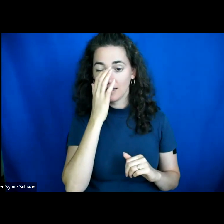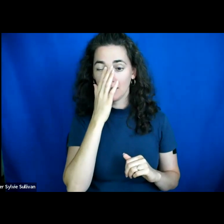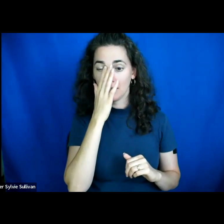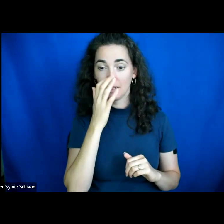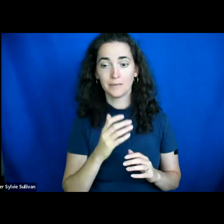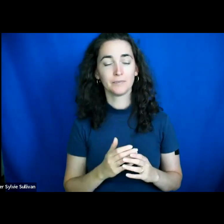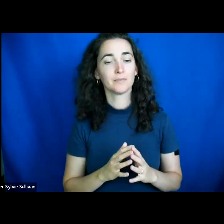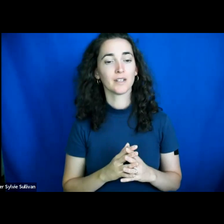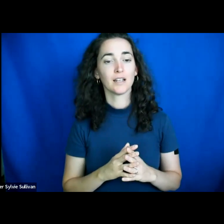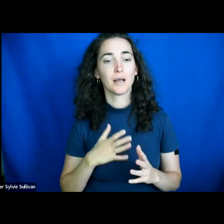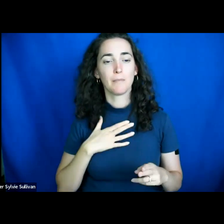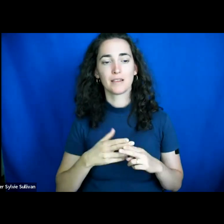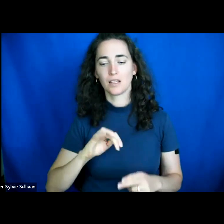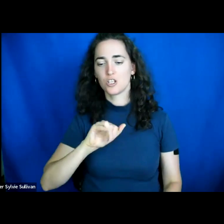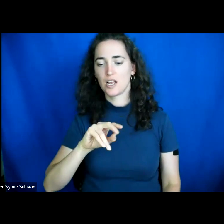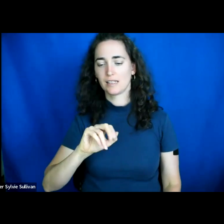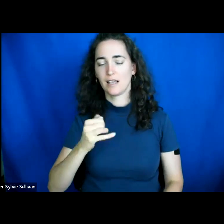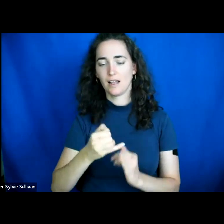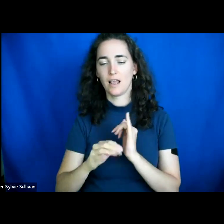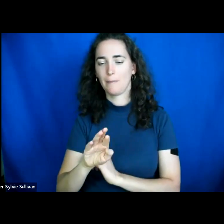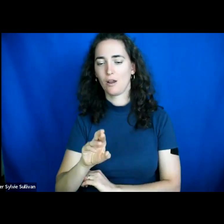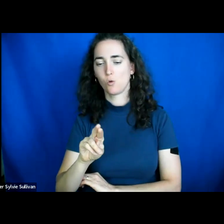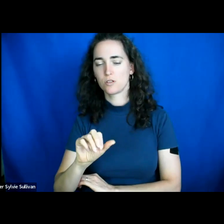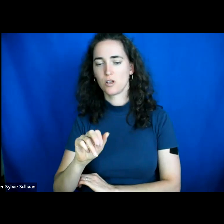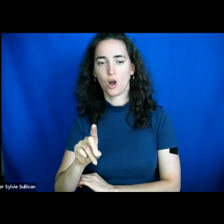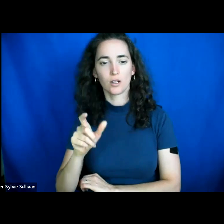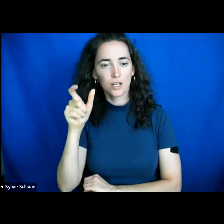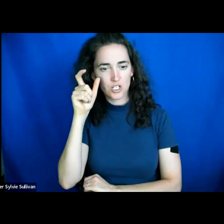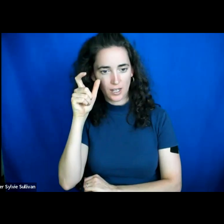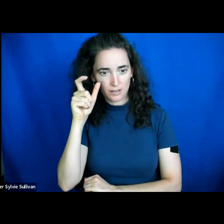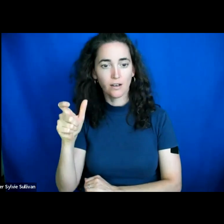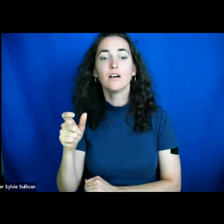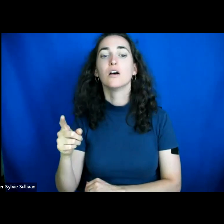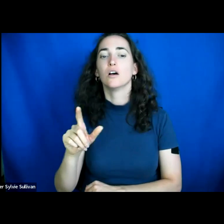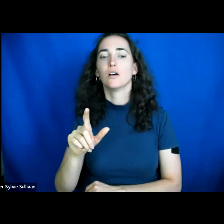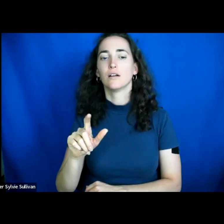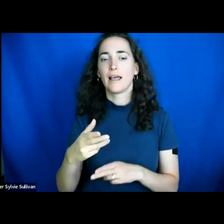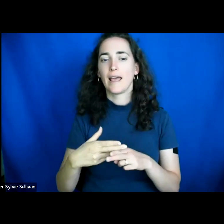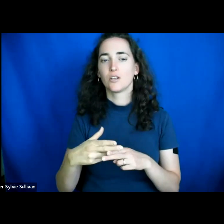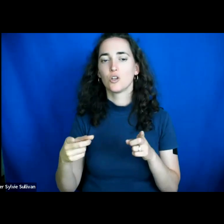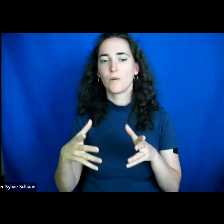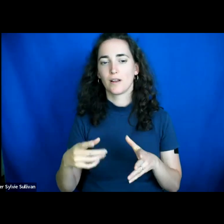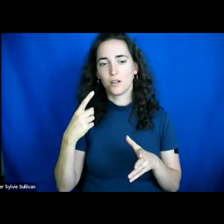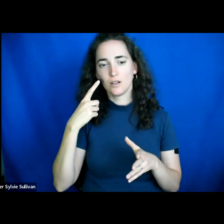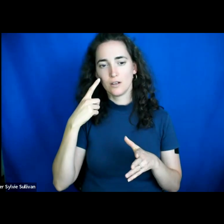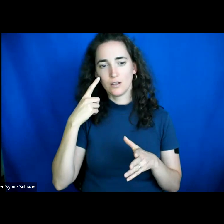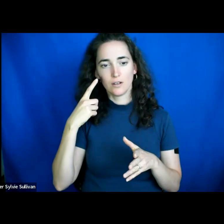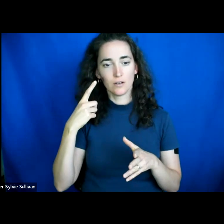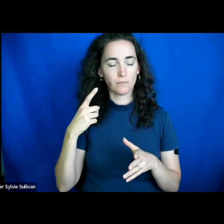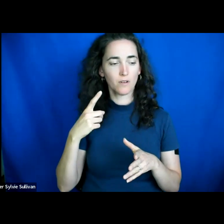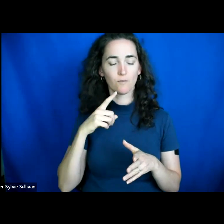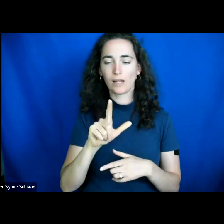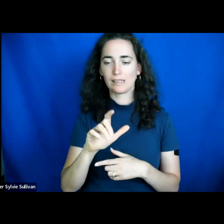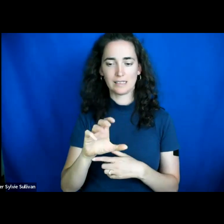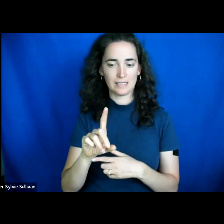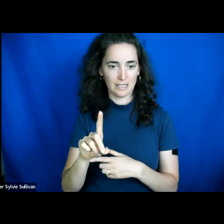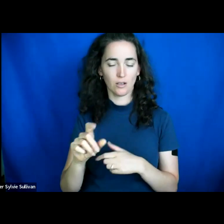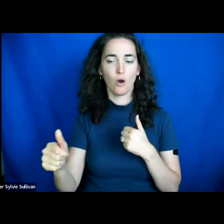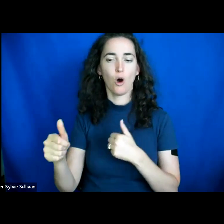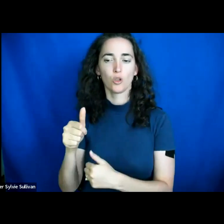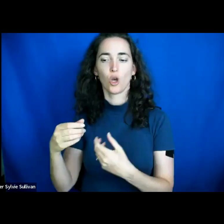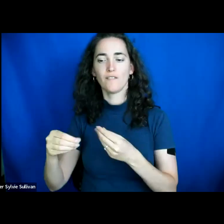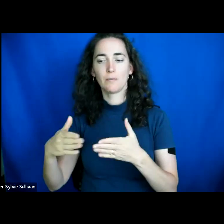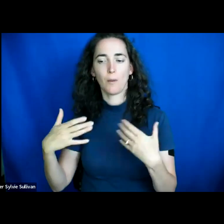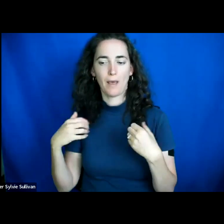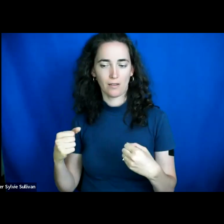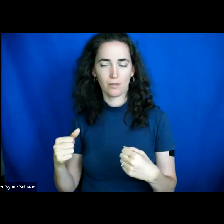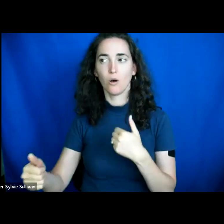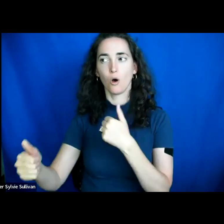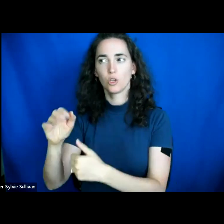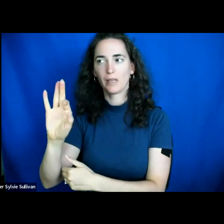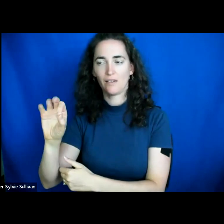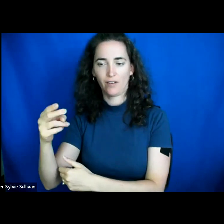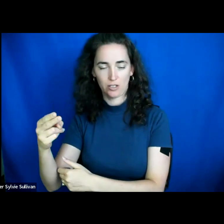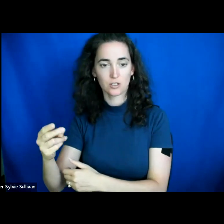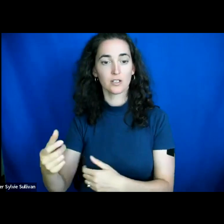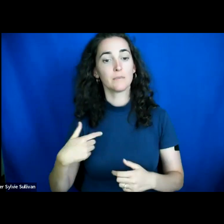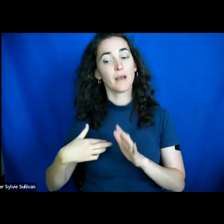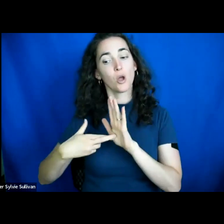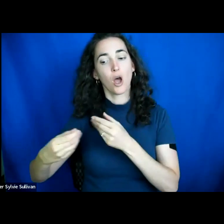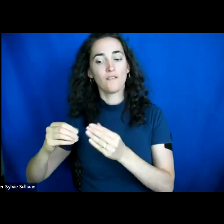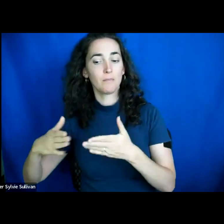My name is Jana Bruce I'm The interim Executive Director for Louisiana Commission for the Deaf, which is house within the office of Public Health Bureau, family, health, and on behalf of the office of Public